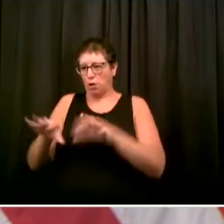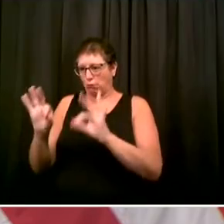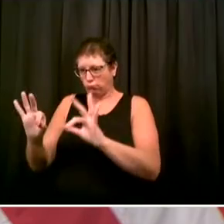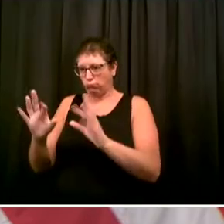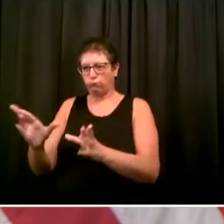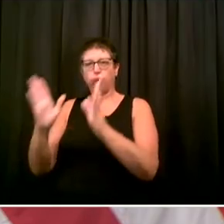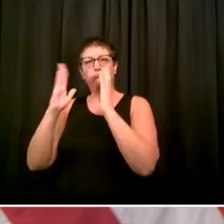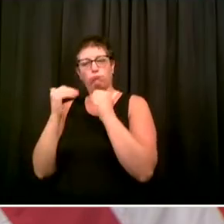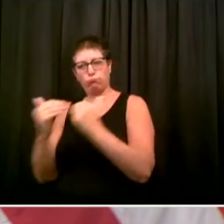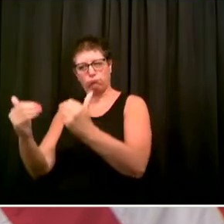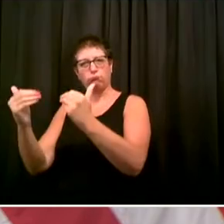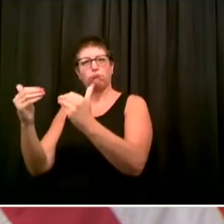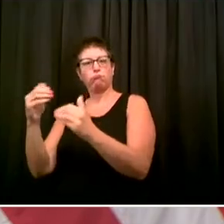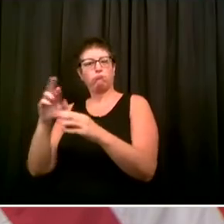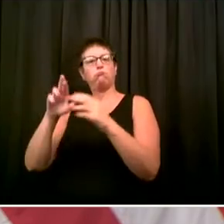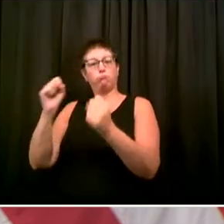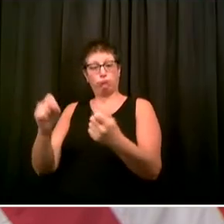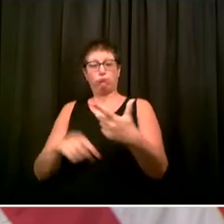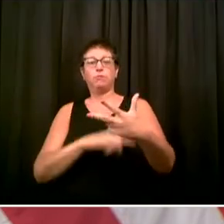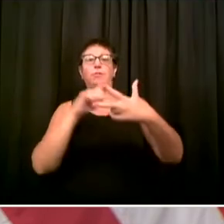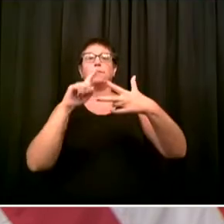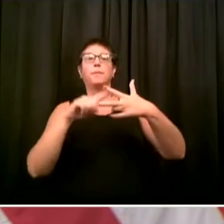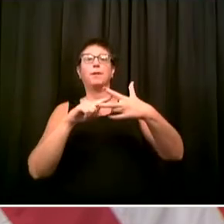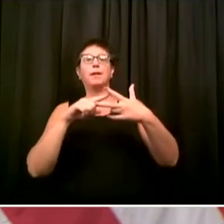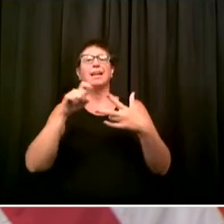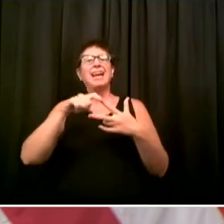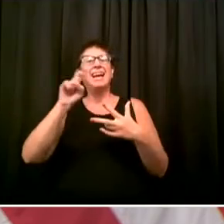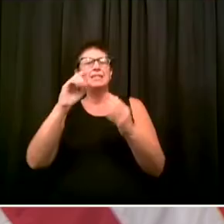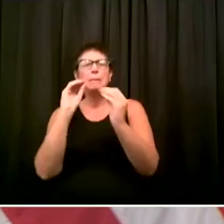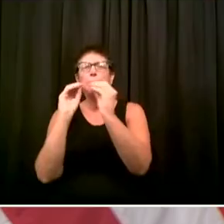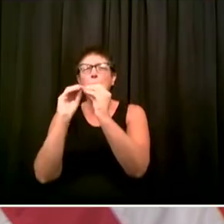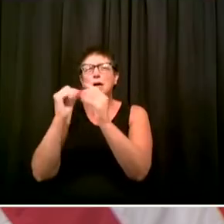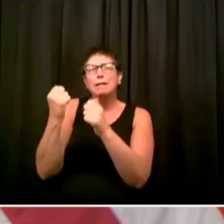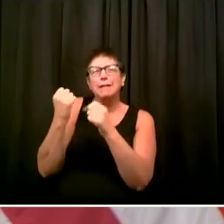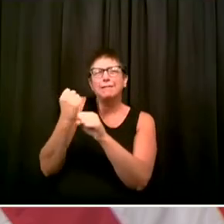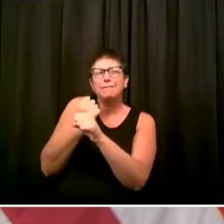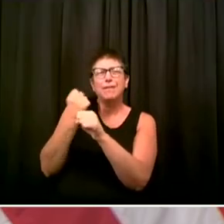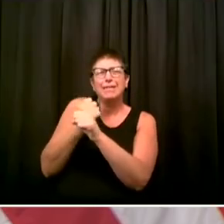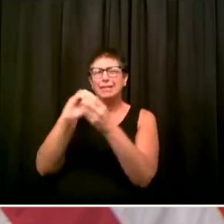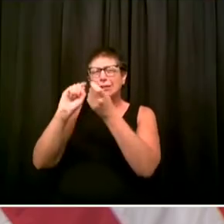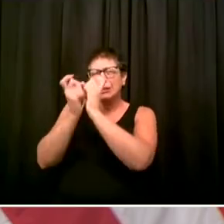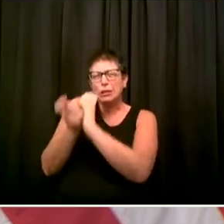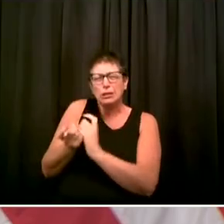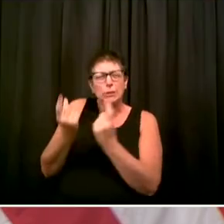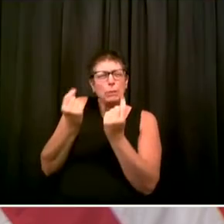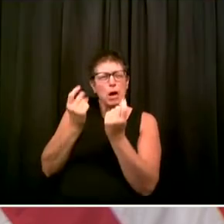VENTILATION WE EXPECT ST THESE ETH E MOST PREL